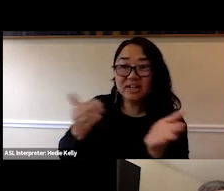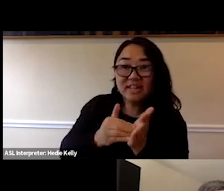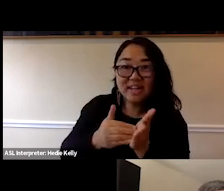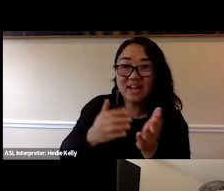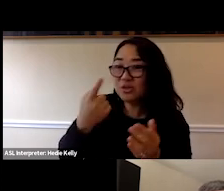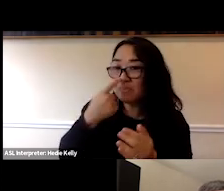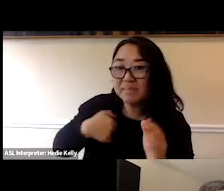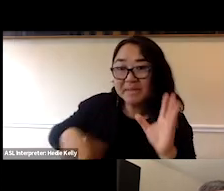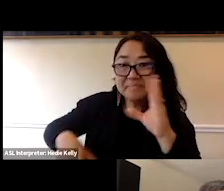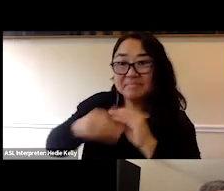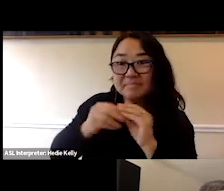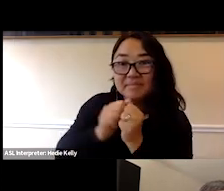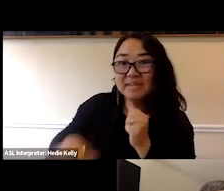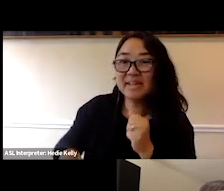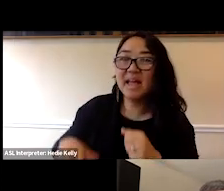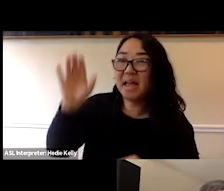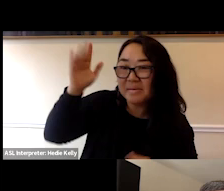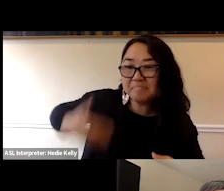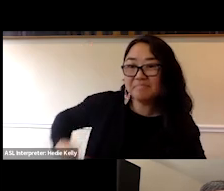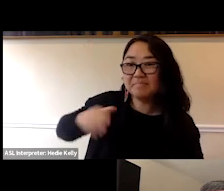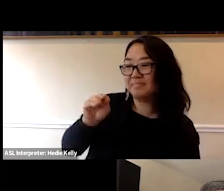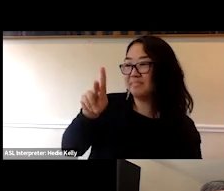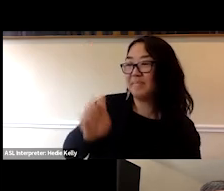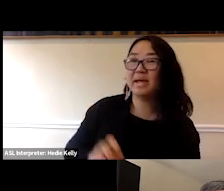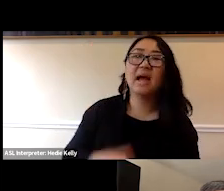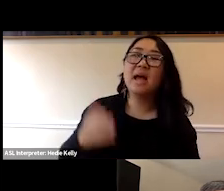Yeah, Jeff, thank you for talking about the tools and the checkers.